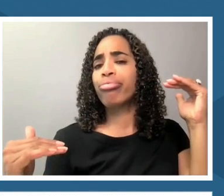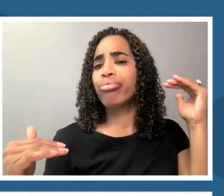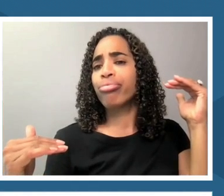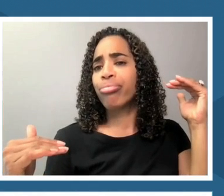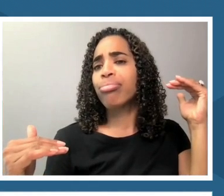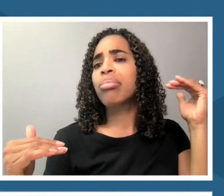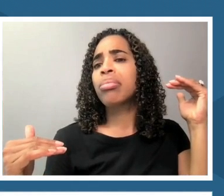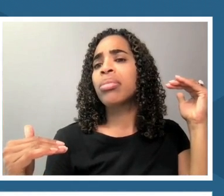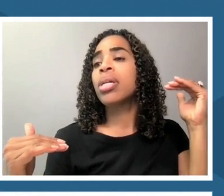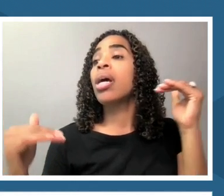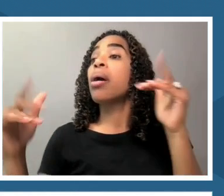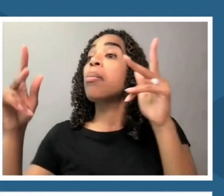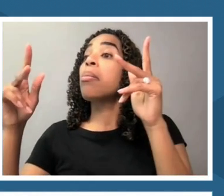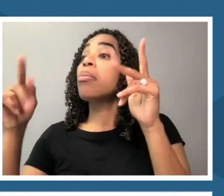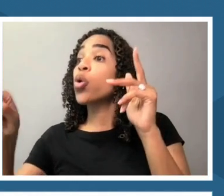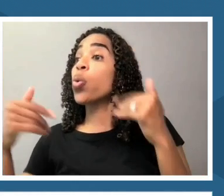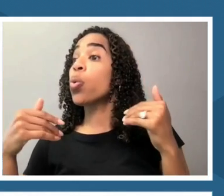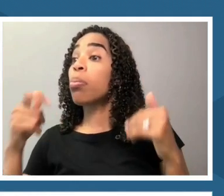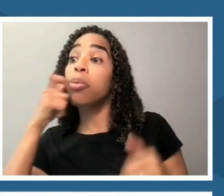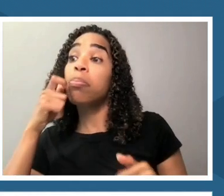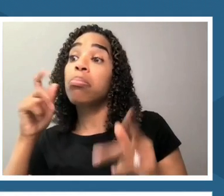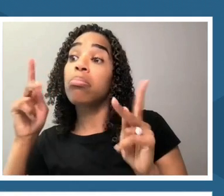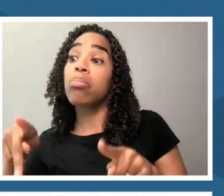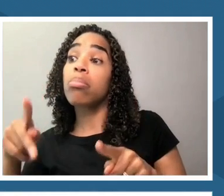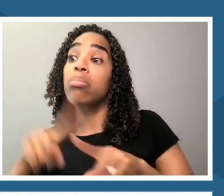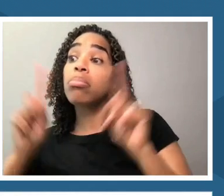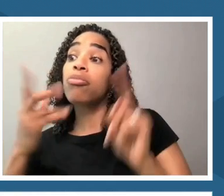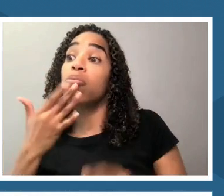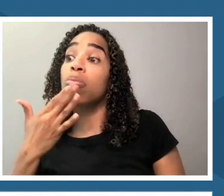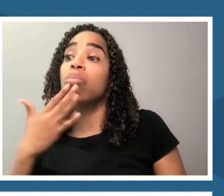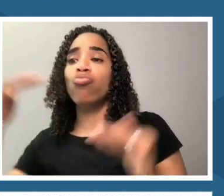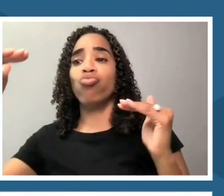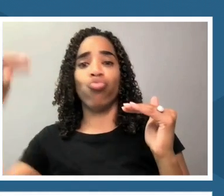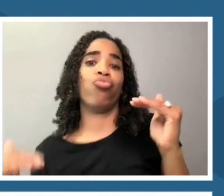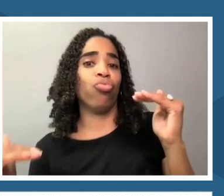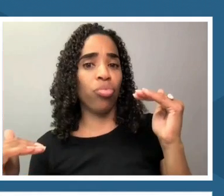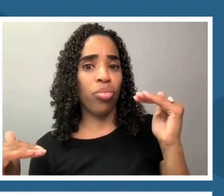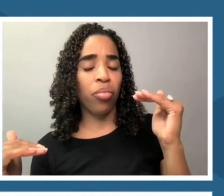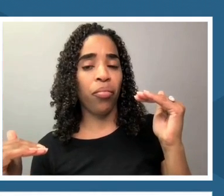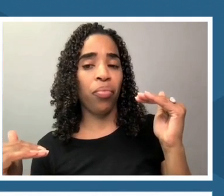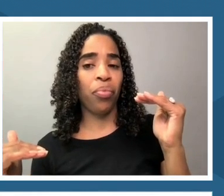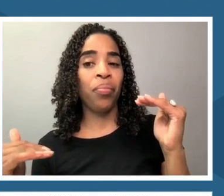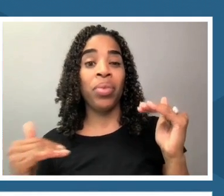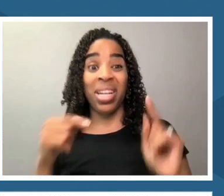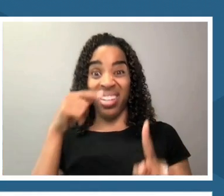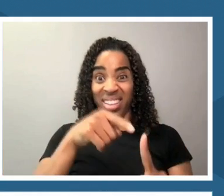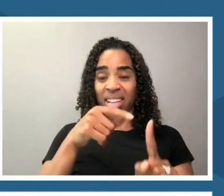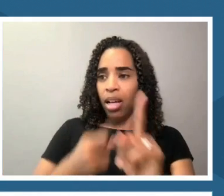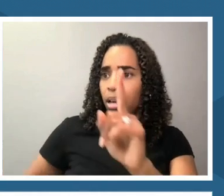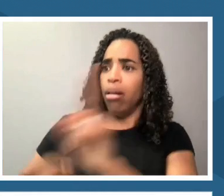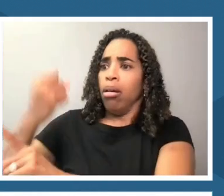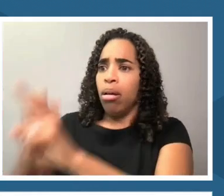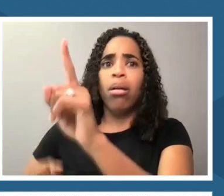as inferior and so like again in that context right even the assault